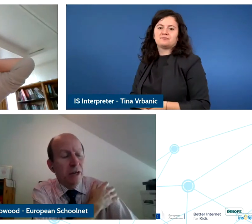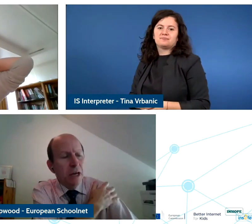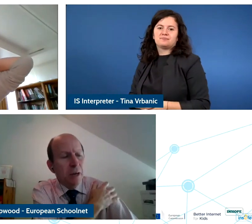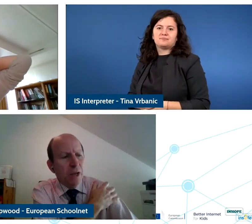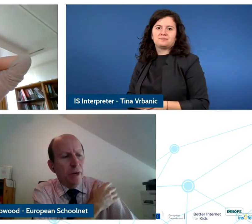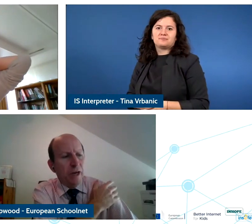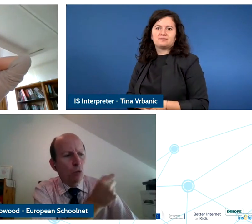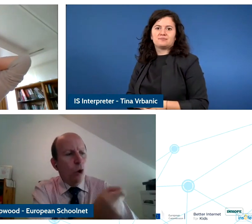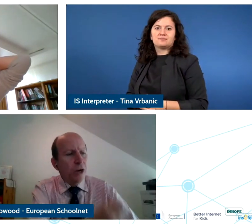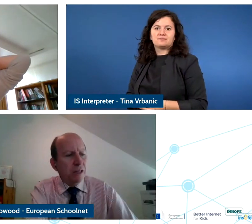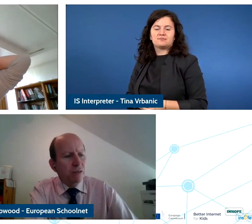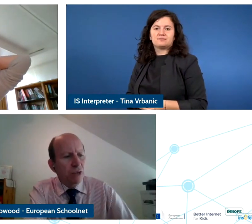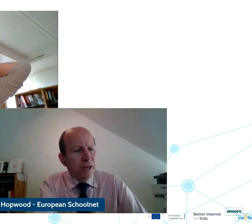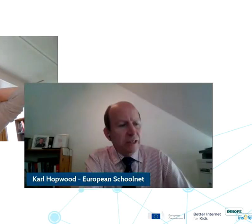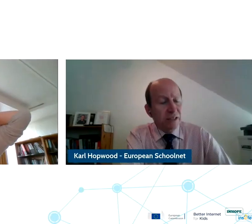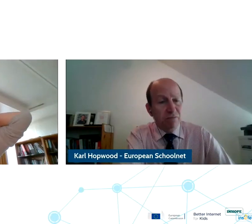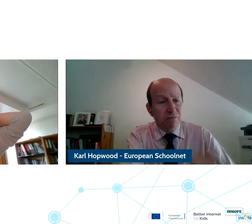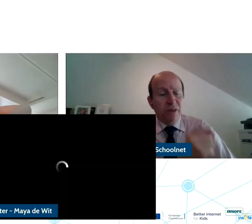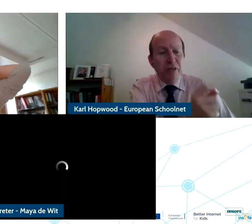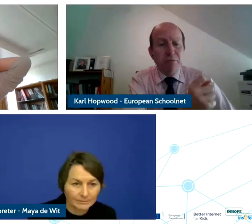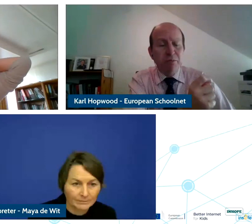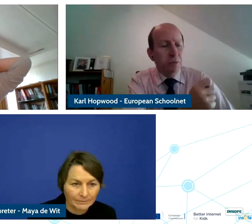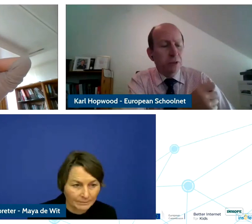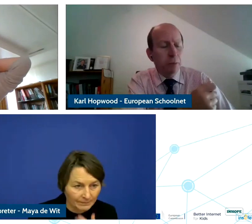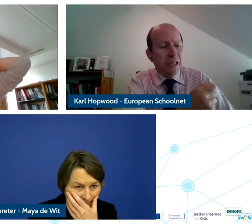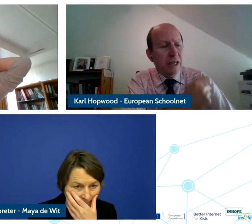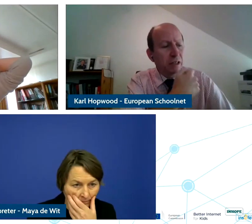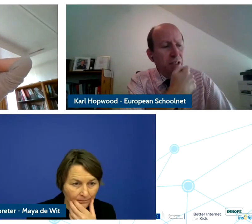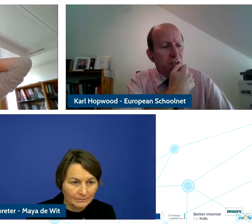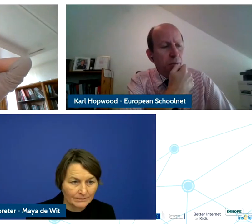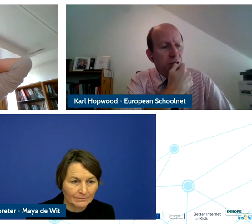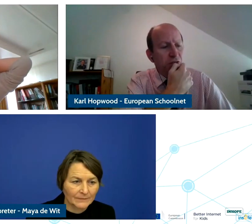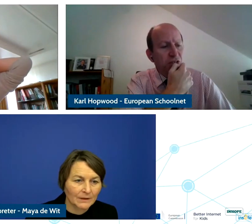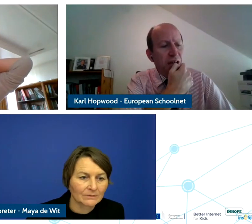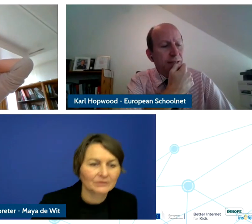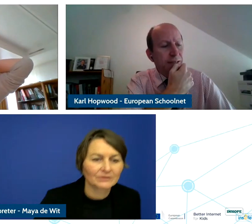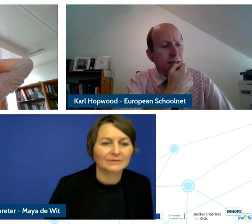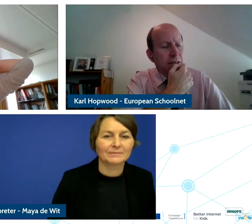couple of question that is have come in and one relates particularly to what you said.